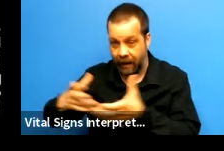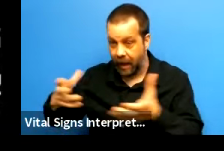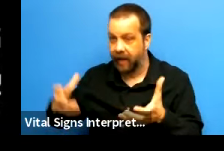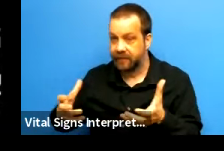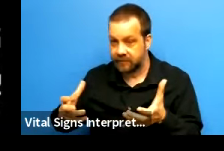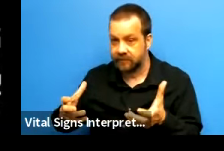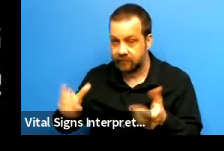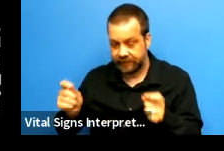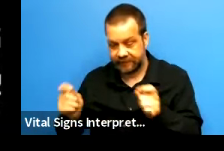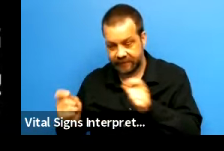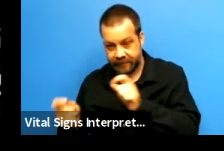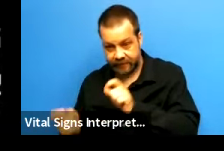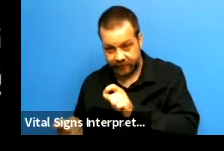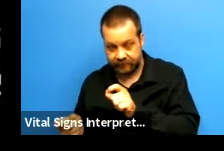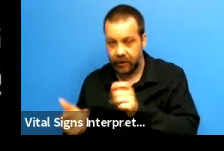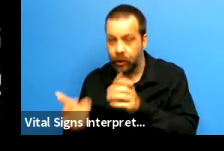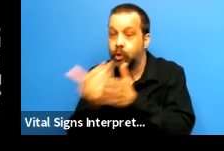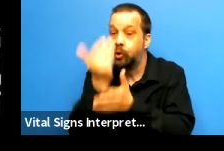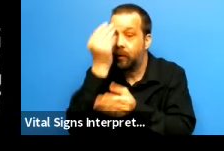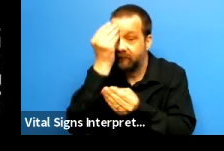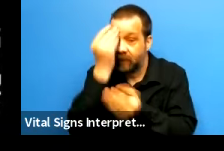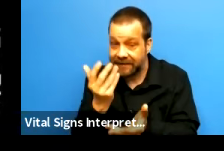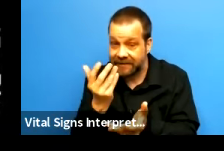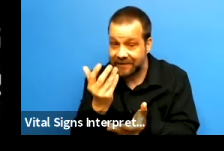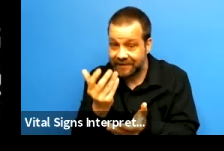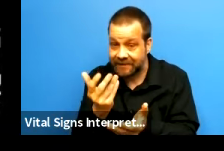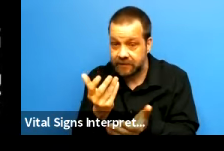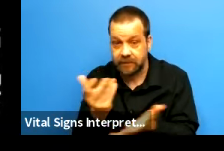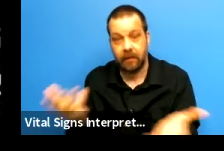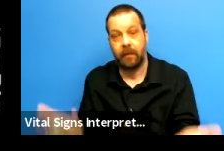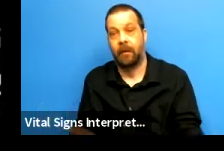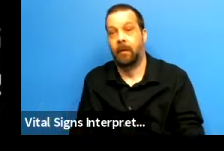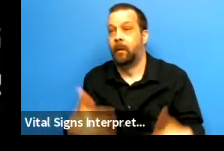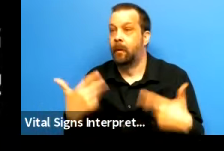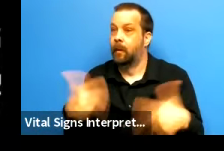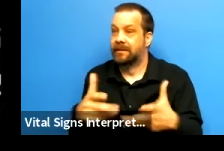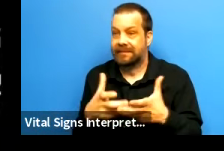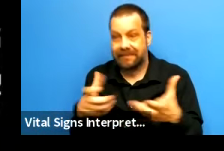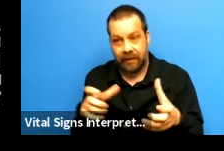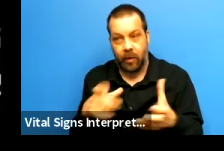New information about COVID-19 there's so much to learn about the virus.